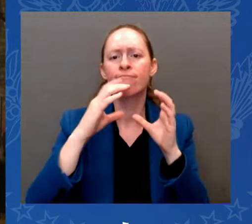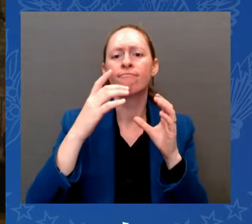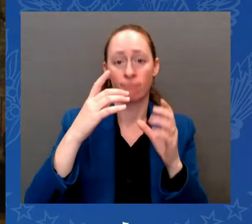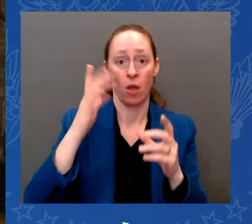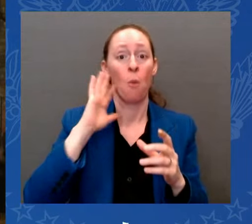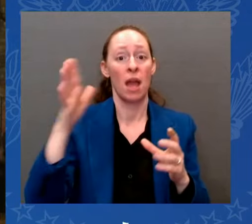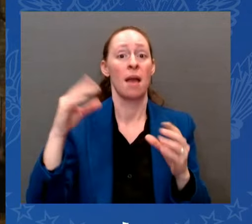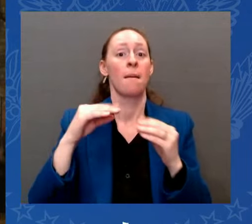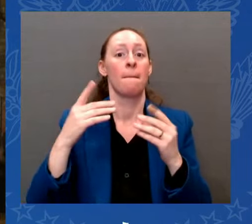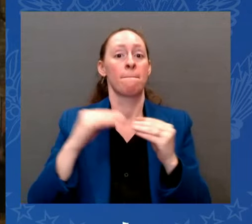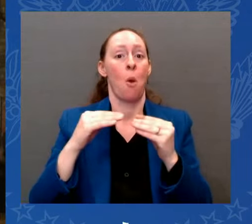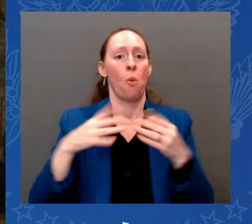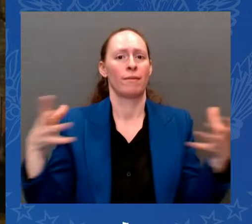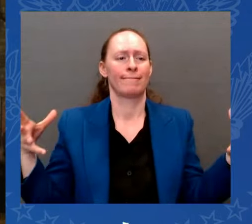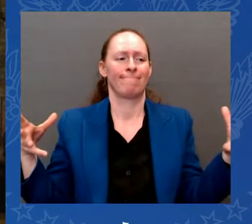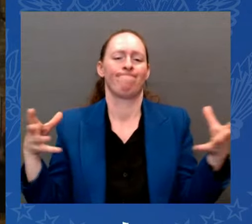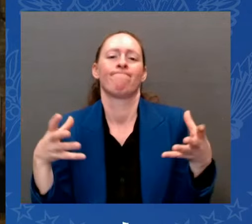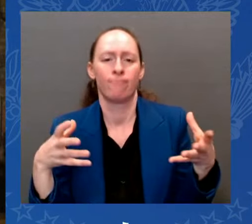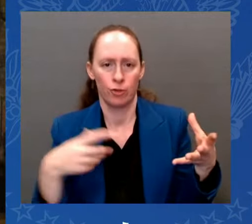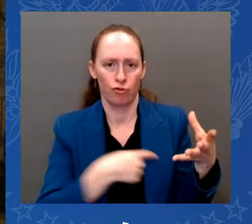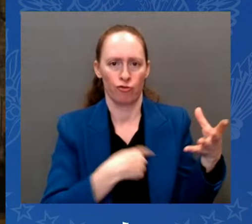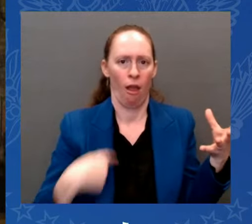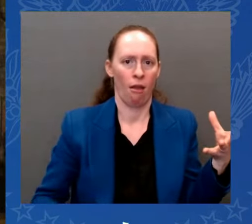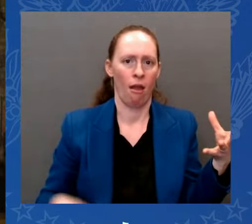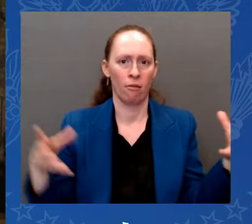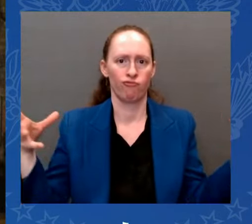everybody is going go away with everything in agreement.